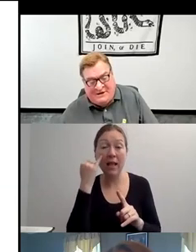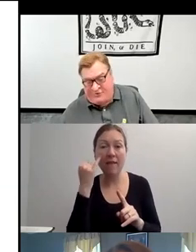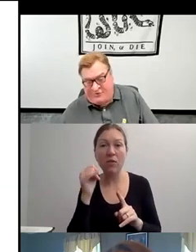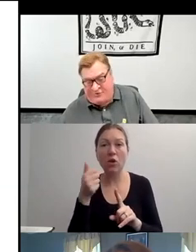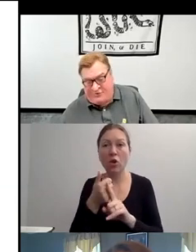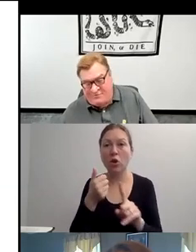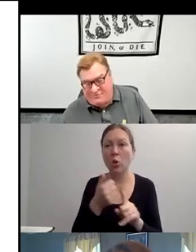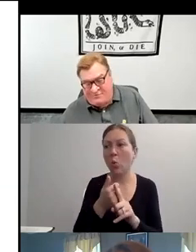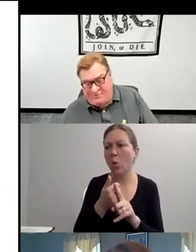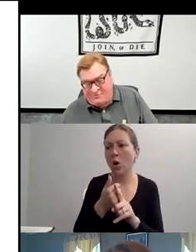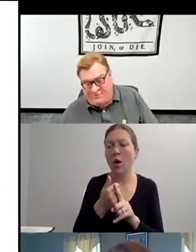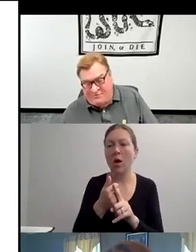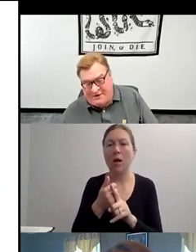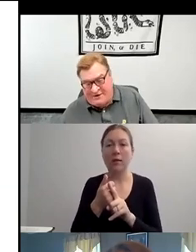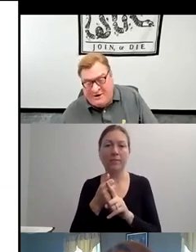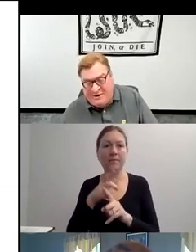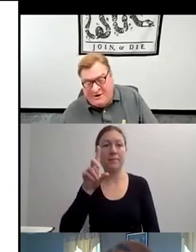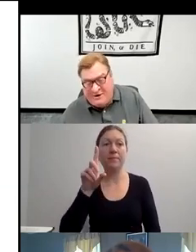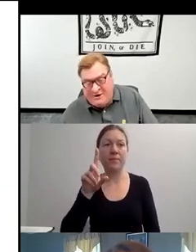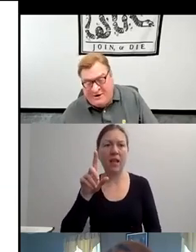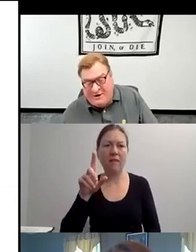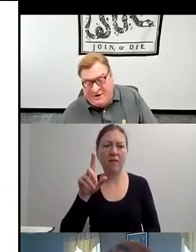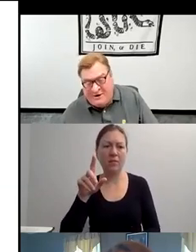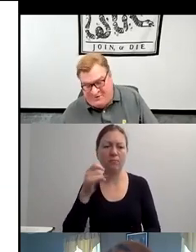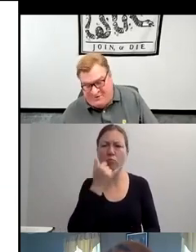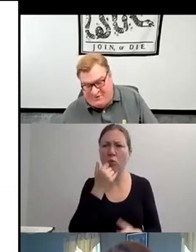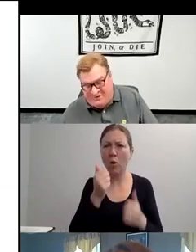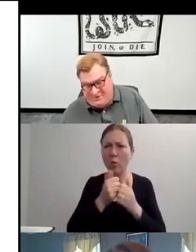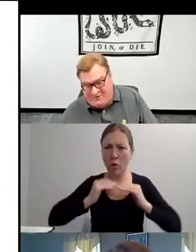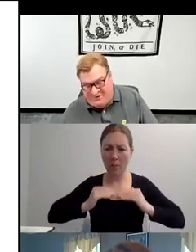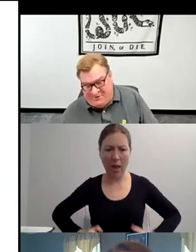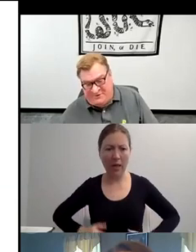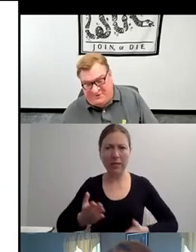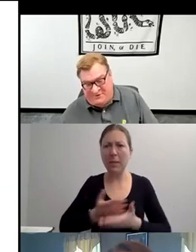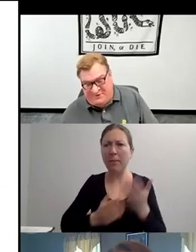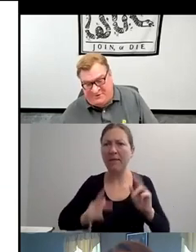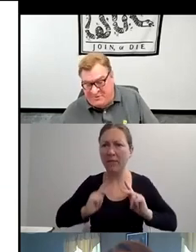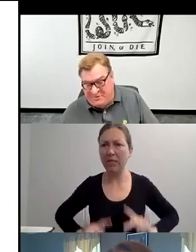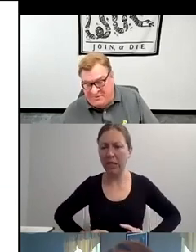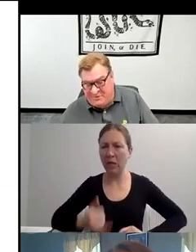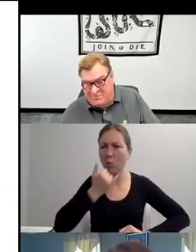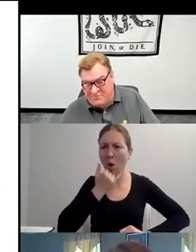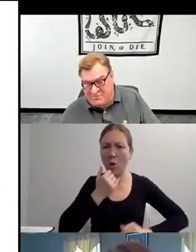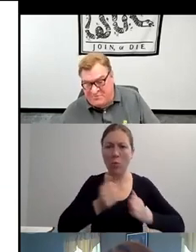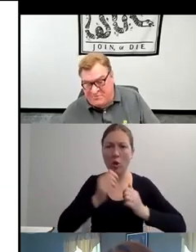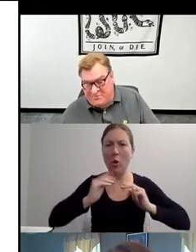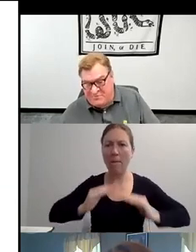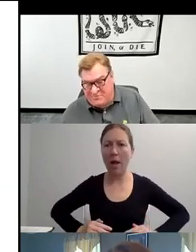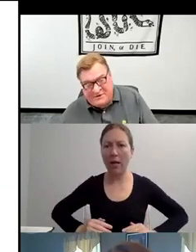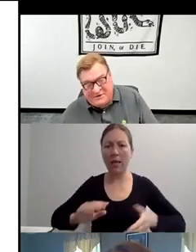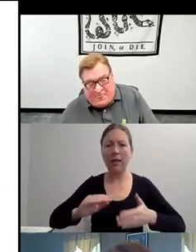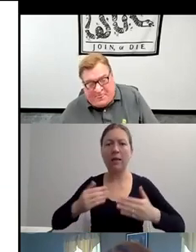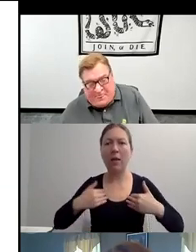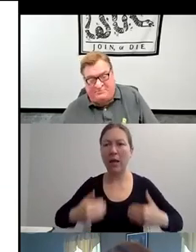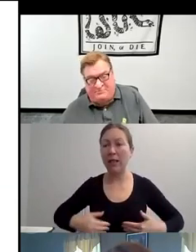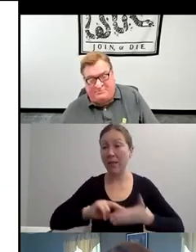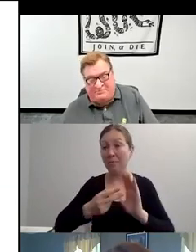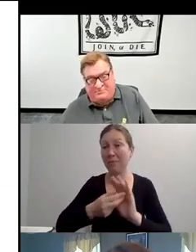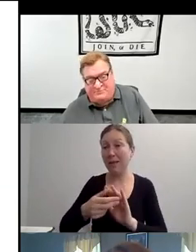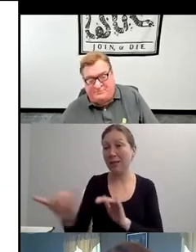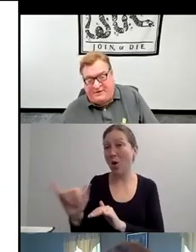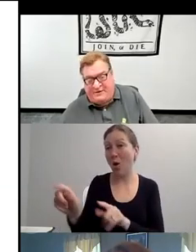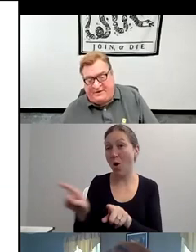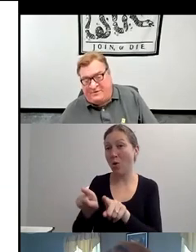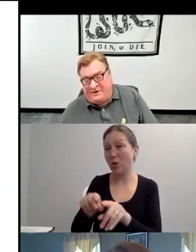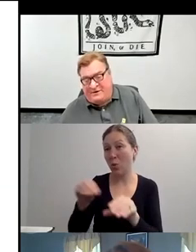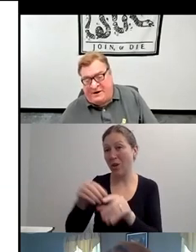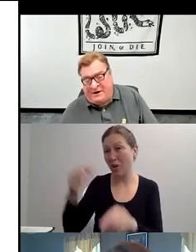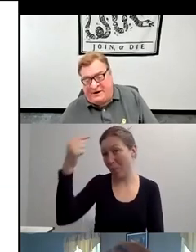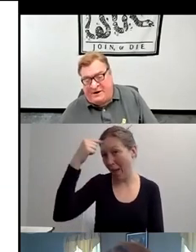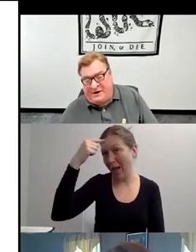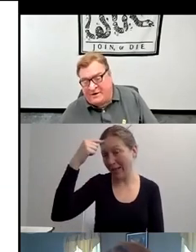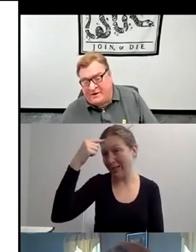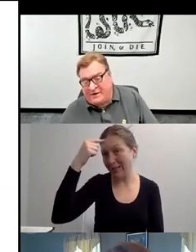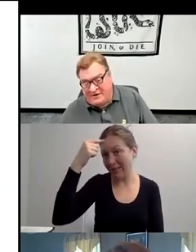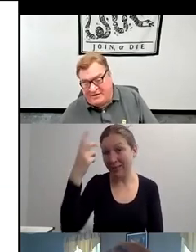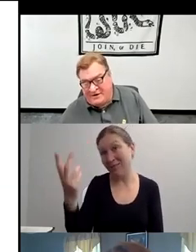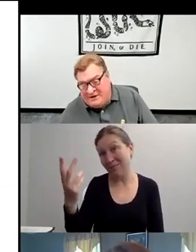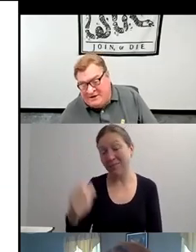"SO THIS NEWLY DISABLED PERSON ALWAYS HAS TO ENLIST THE AID OF A NON-DISABLED PERSON